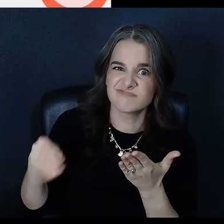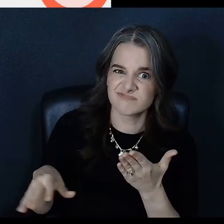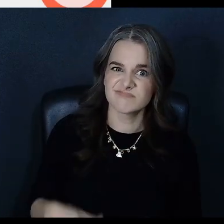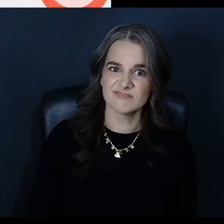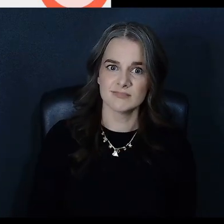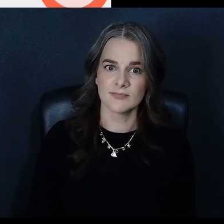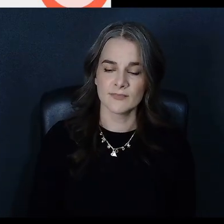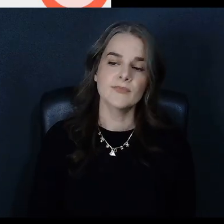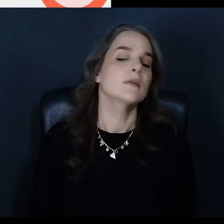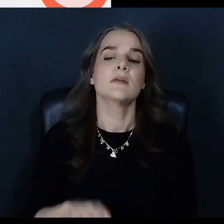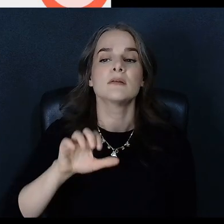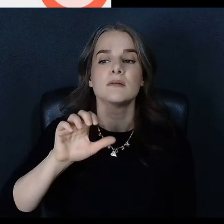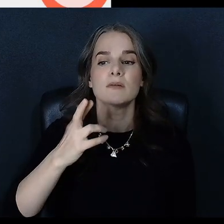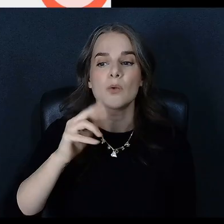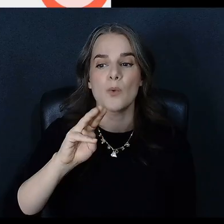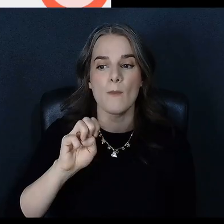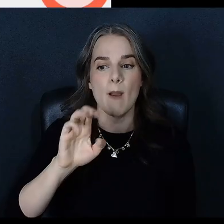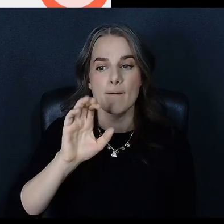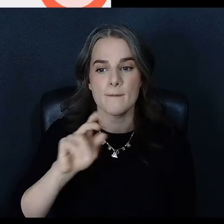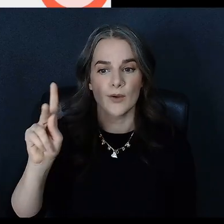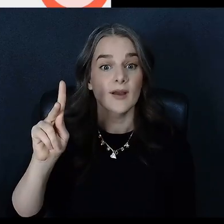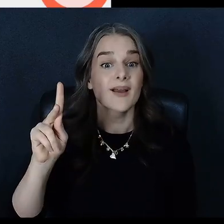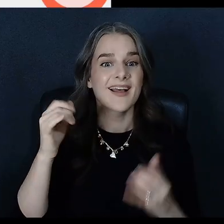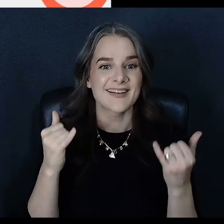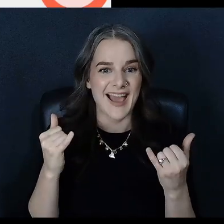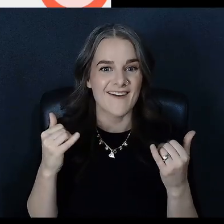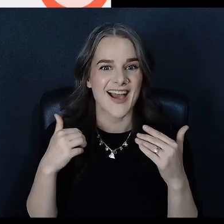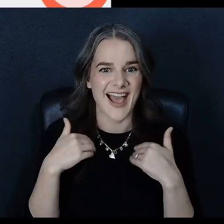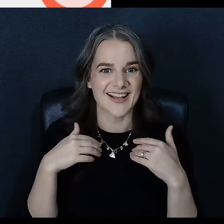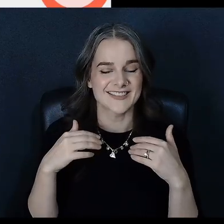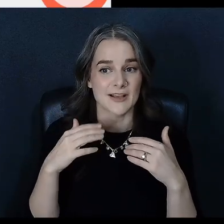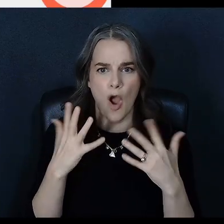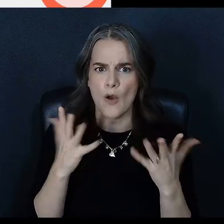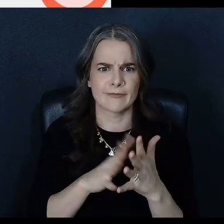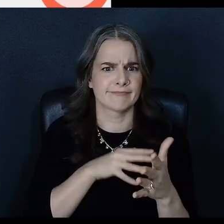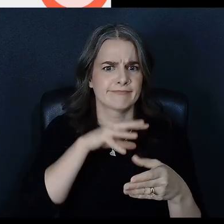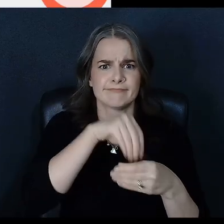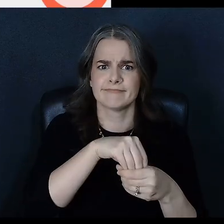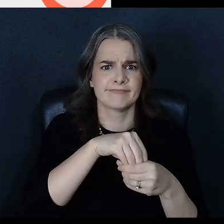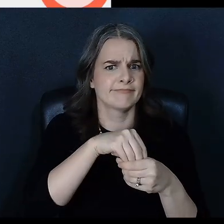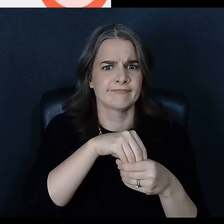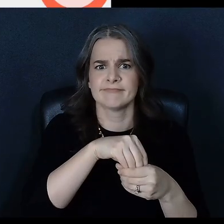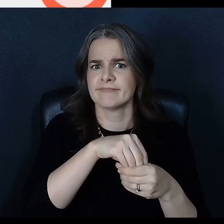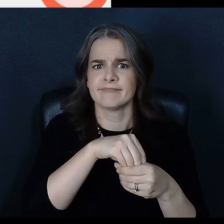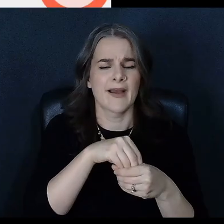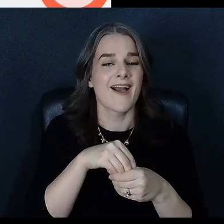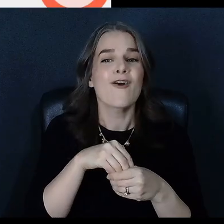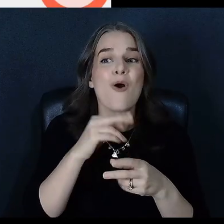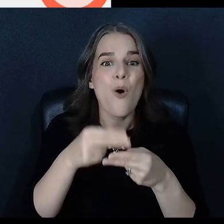has something built into their accessibility features now called Face Control, which is head control.